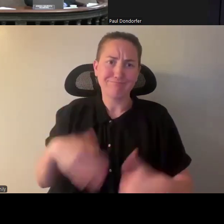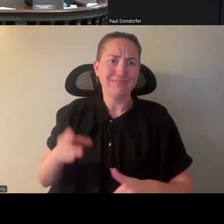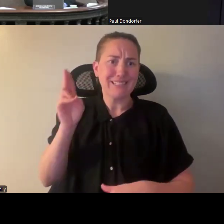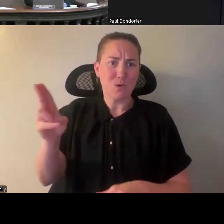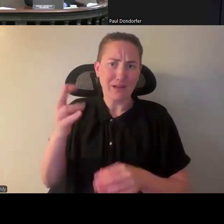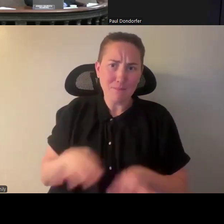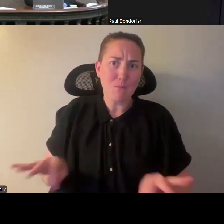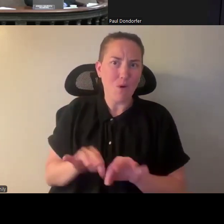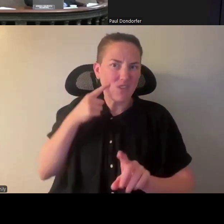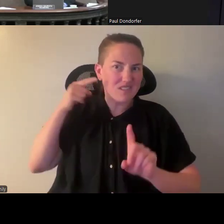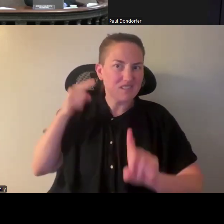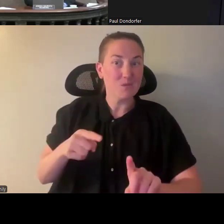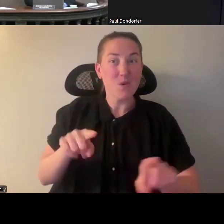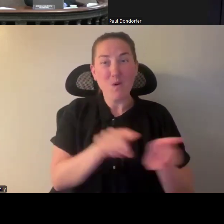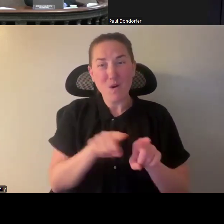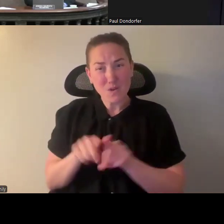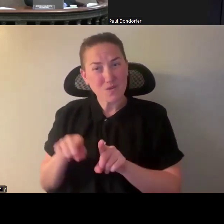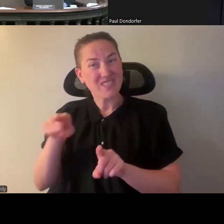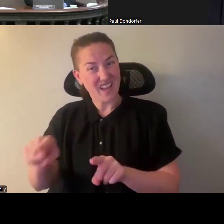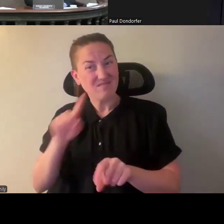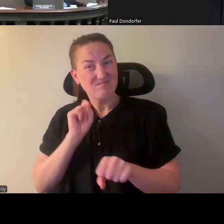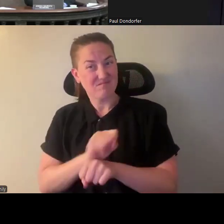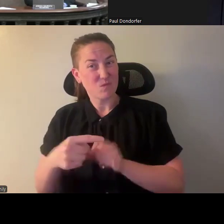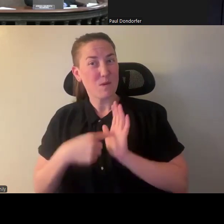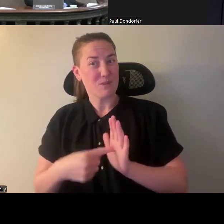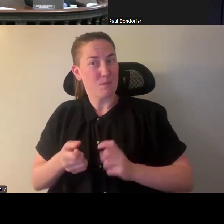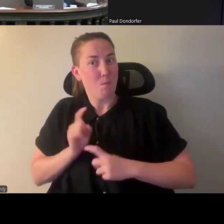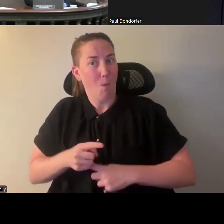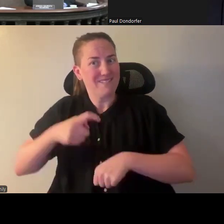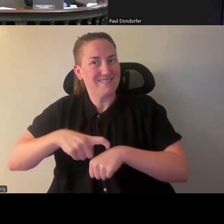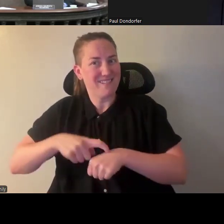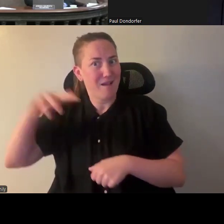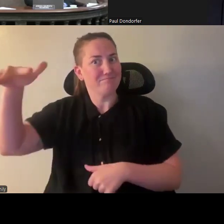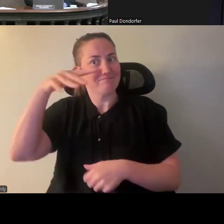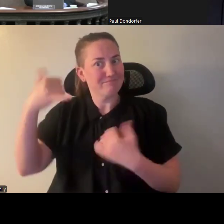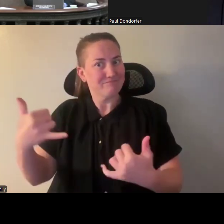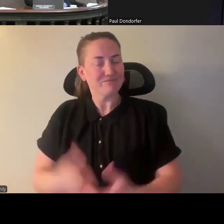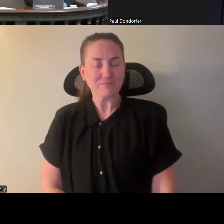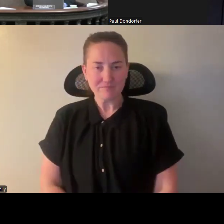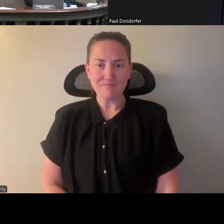this initiative but because of what it represents at this moment in history This portion of the